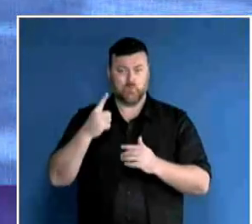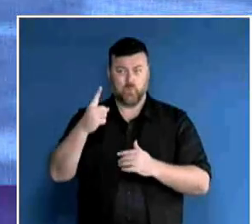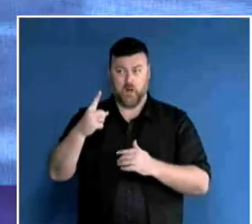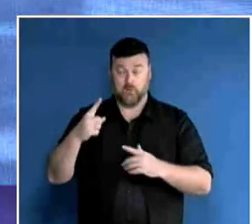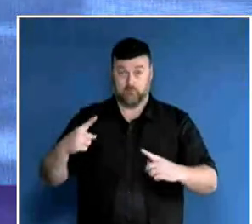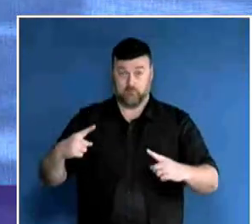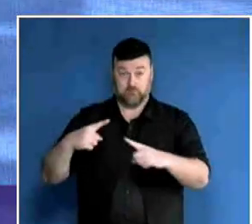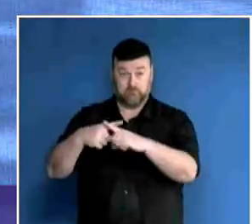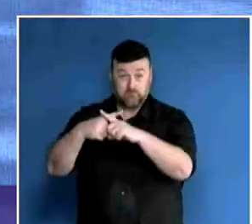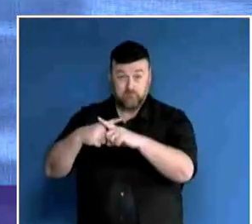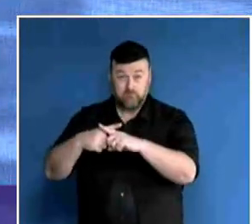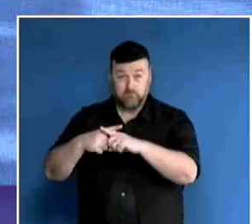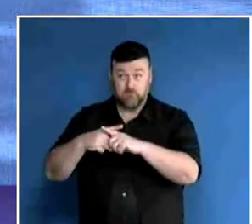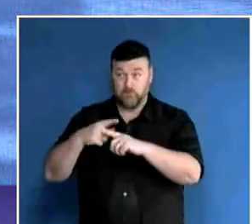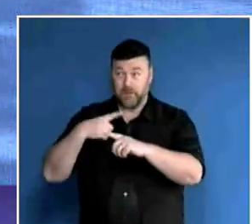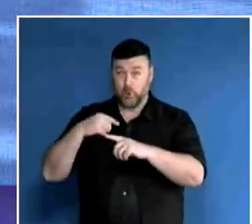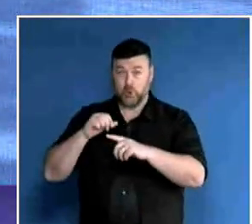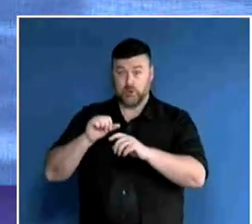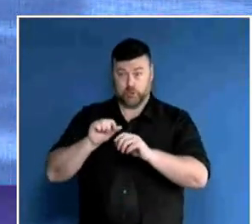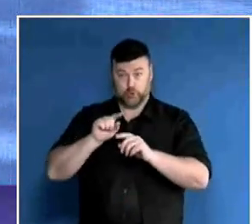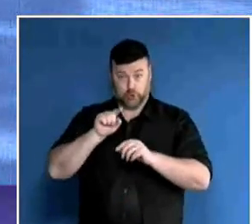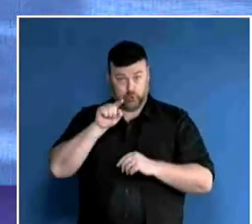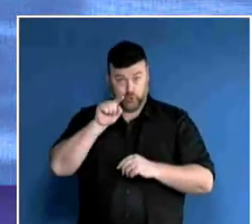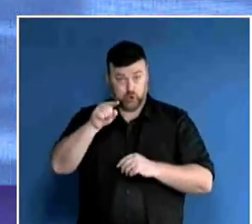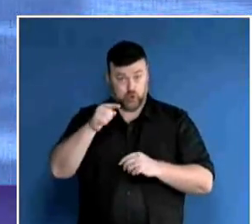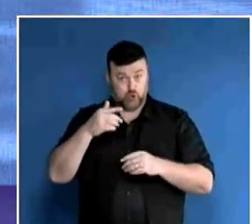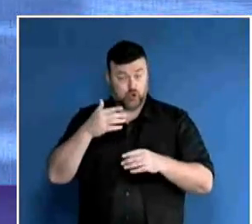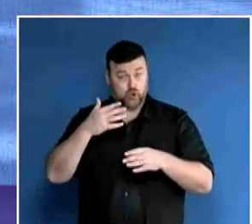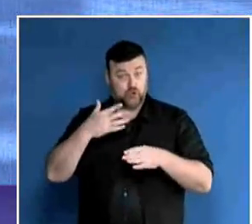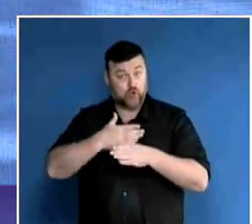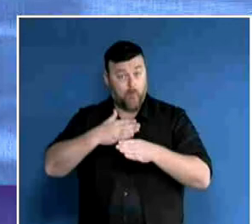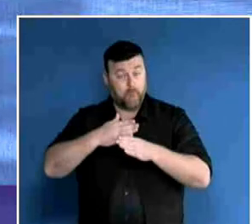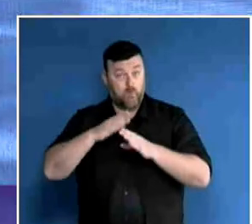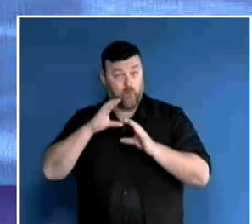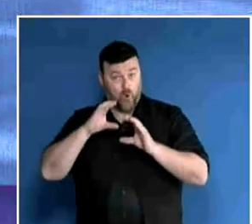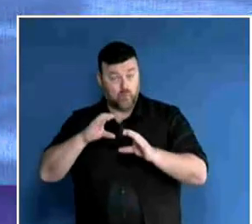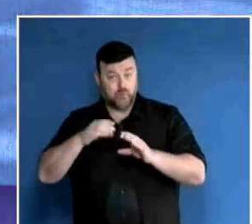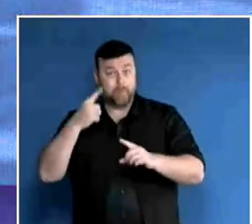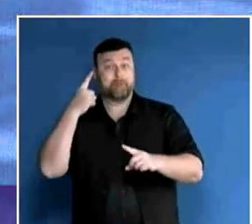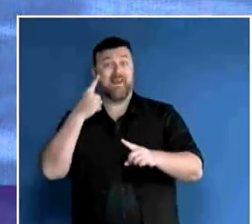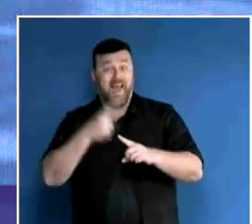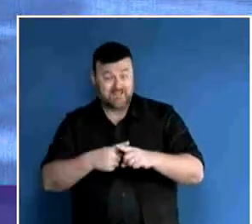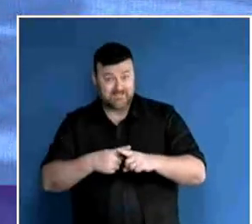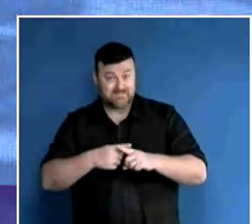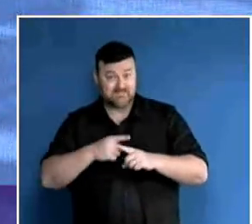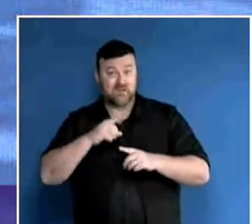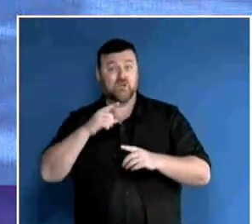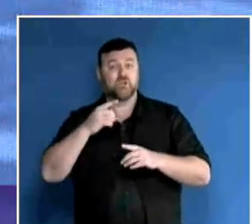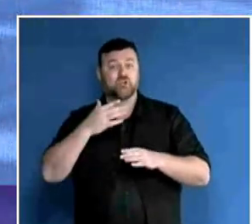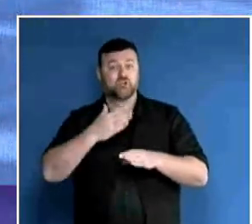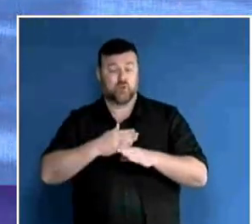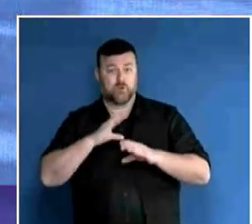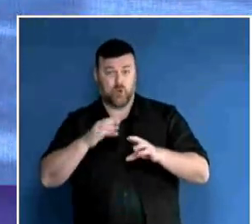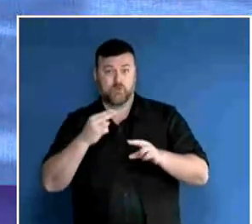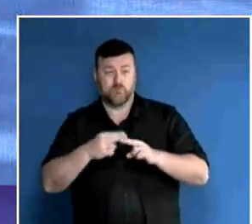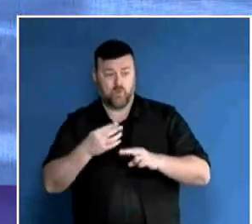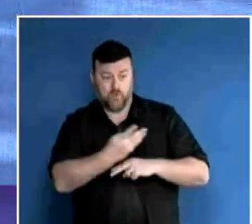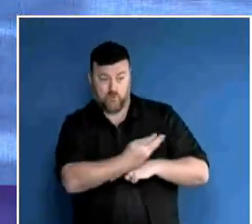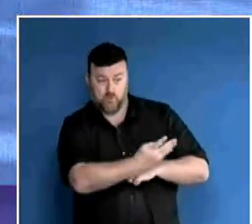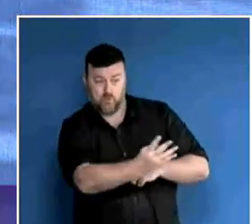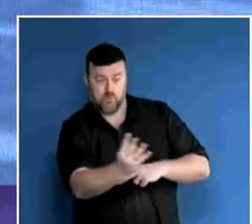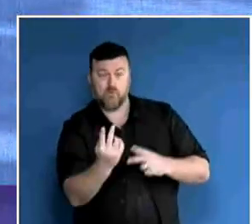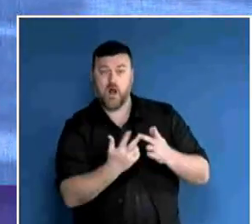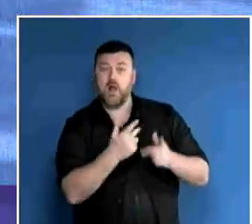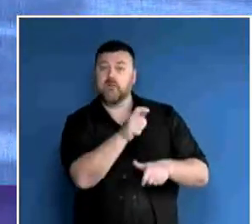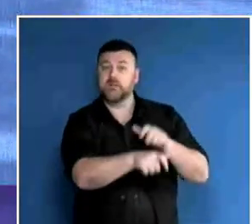In January 2020,